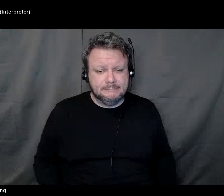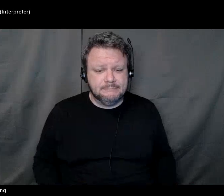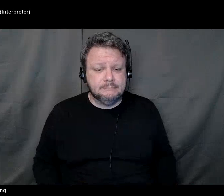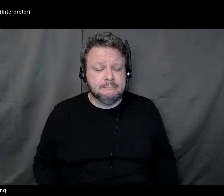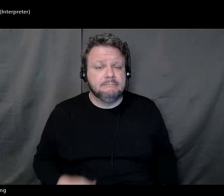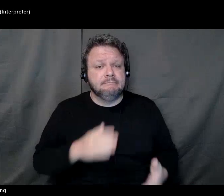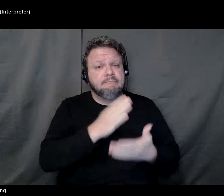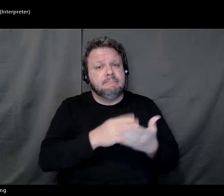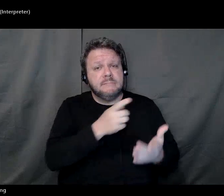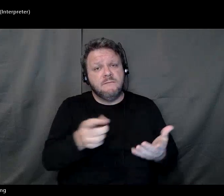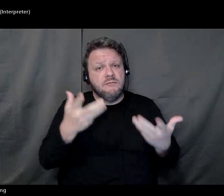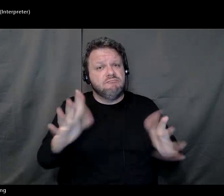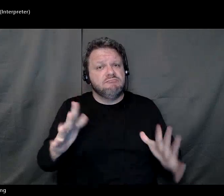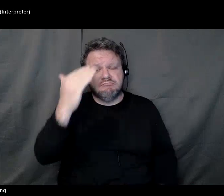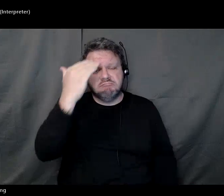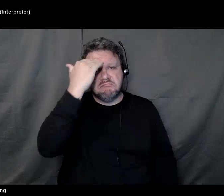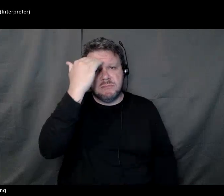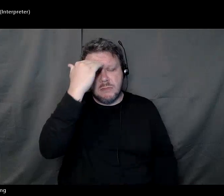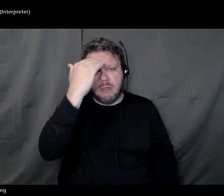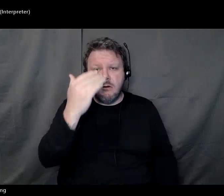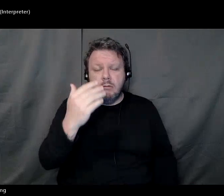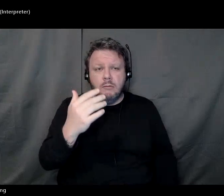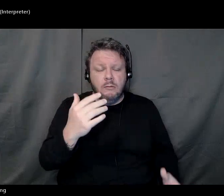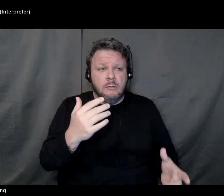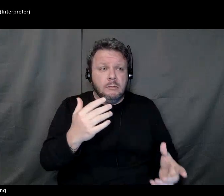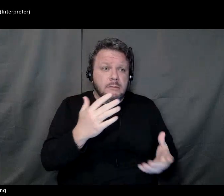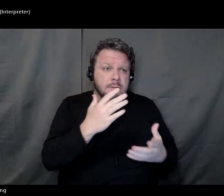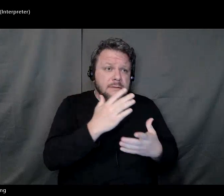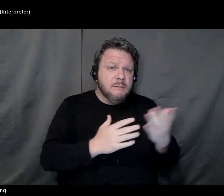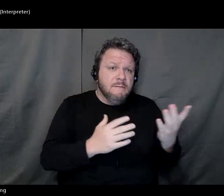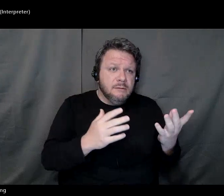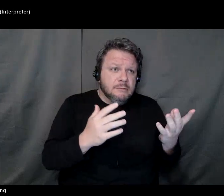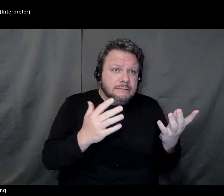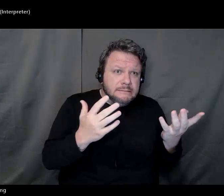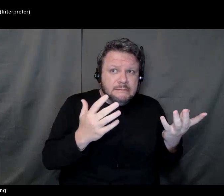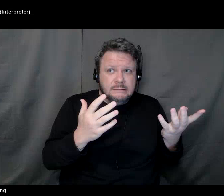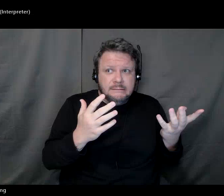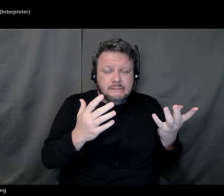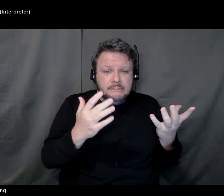And some of you know this much more acutely than than than anyone else.